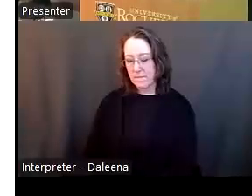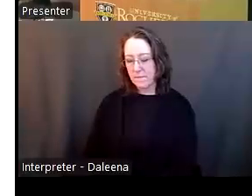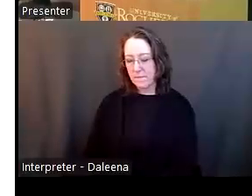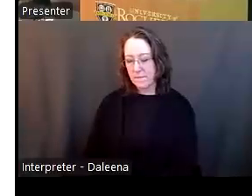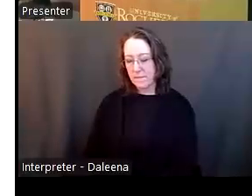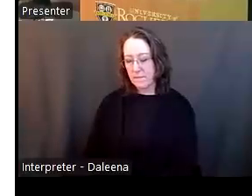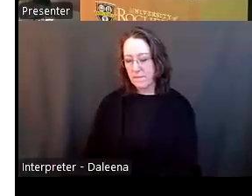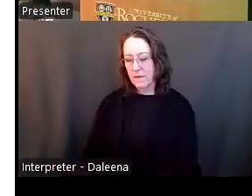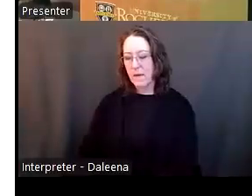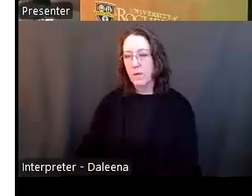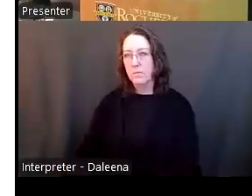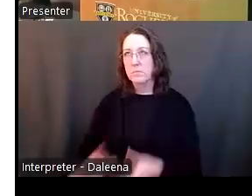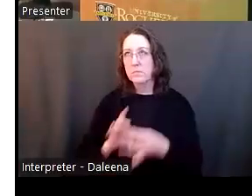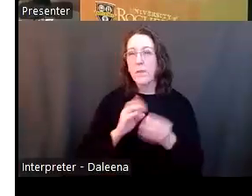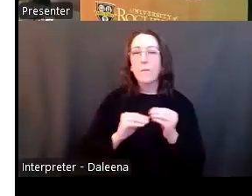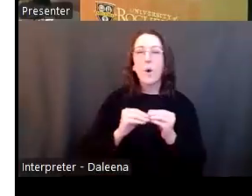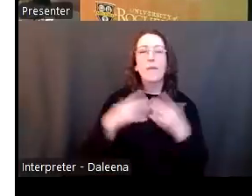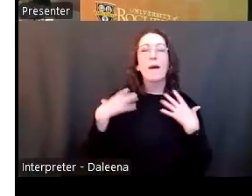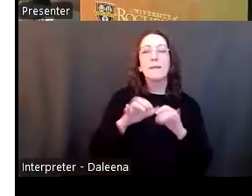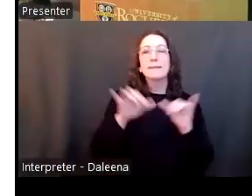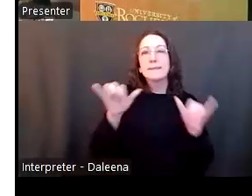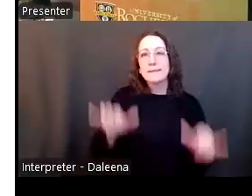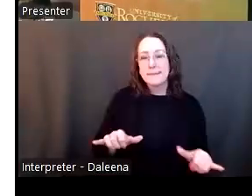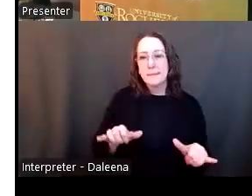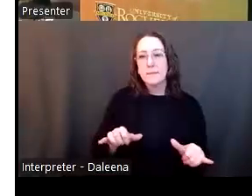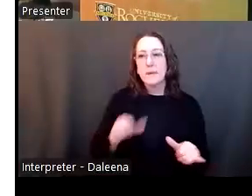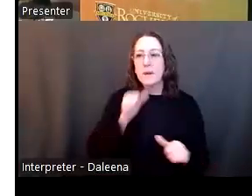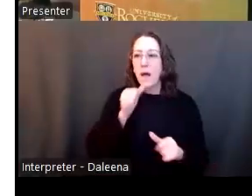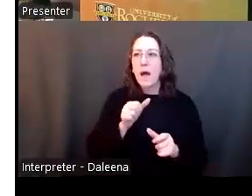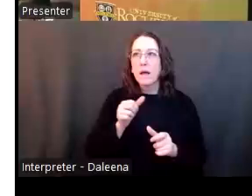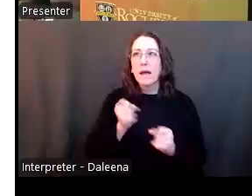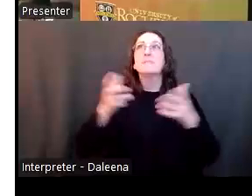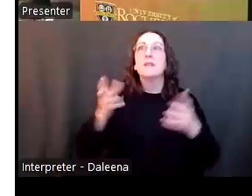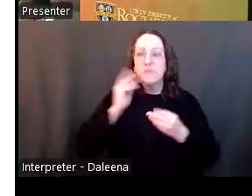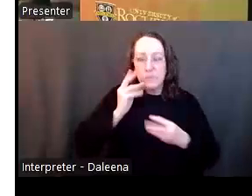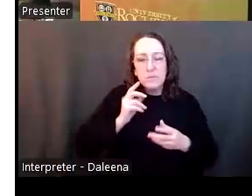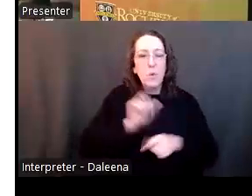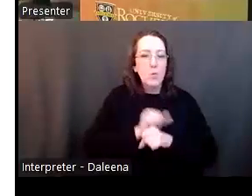system um what we don't have as much data on although we're working on that is uh outcomes